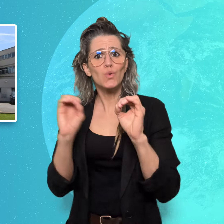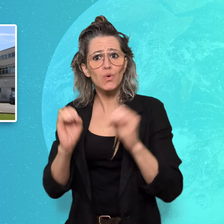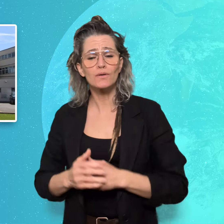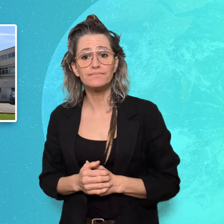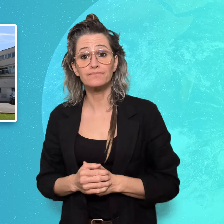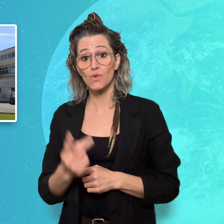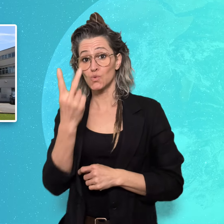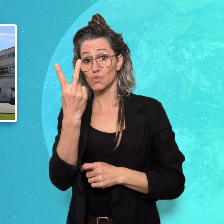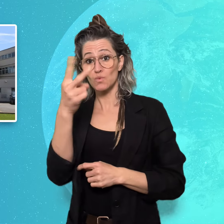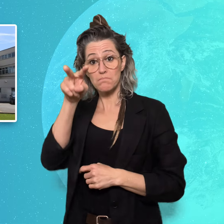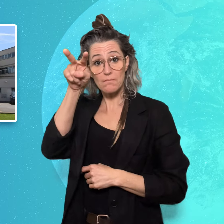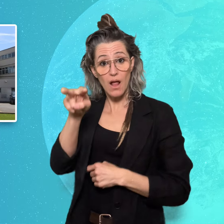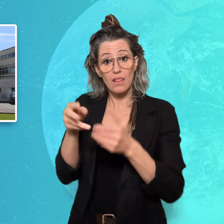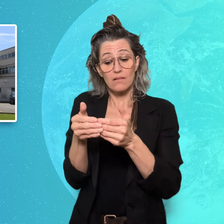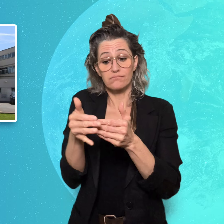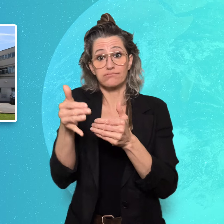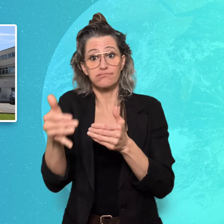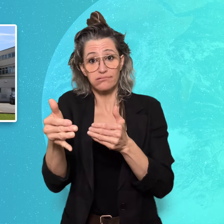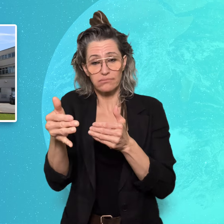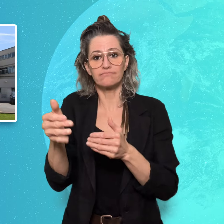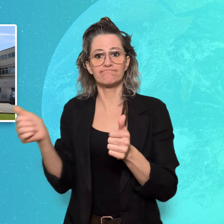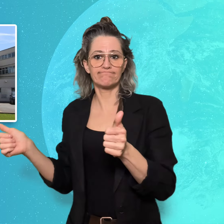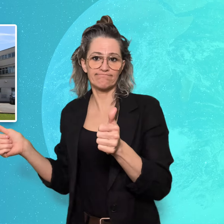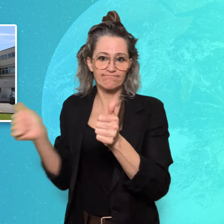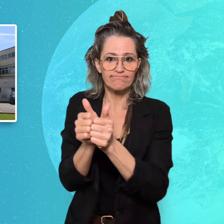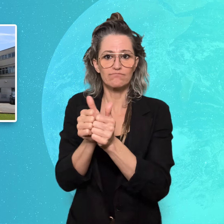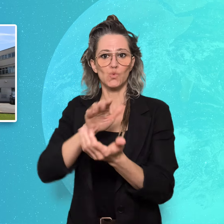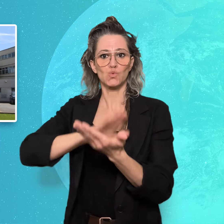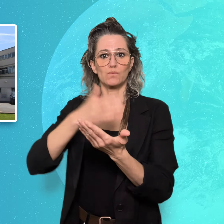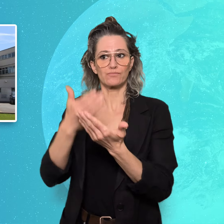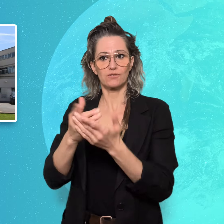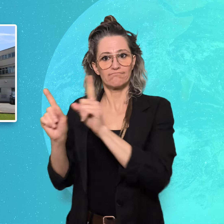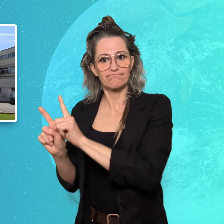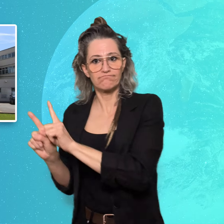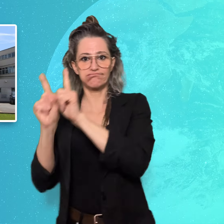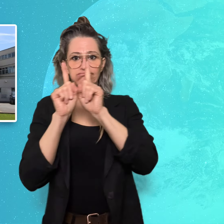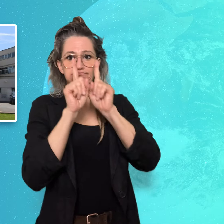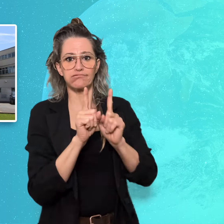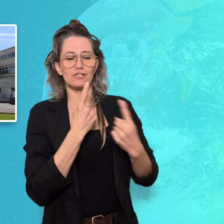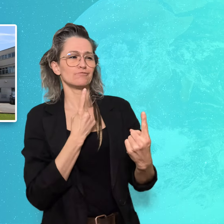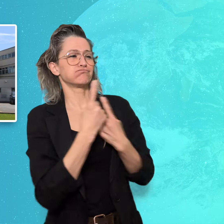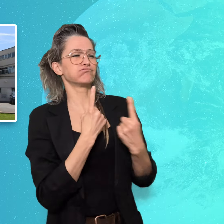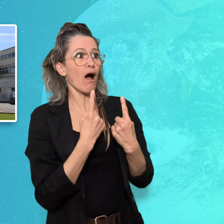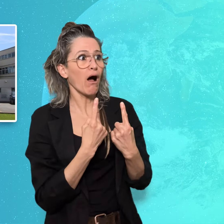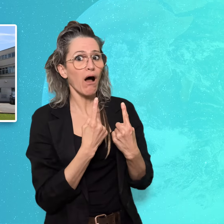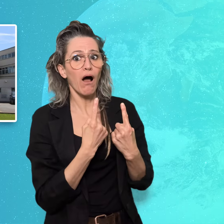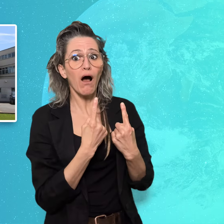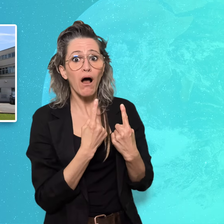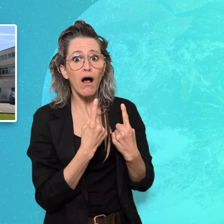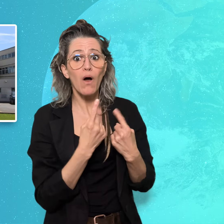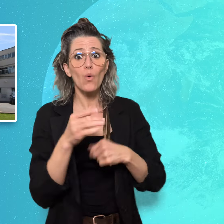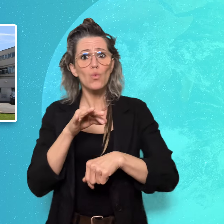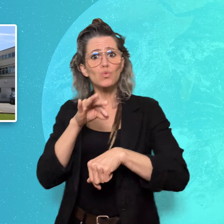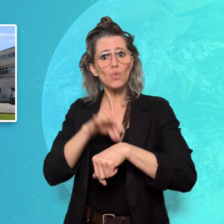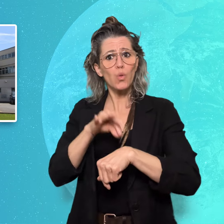Andrew learned that the doctor thought he wanted to remove his testicle.